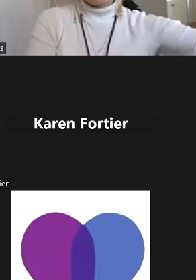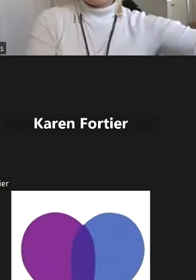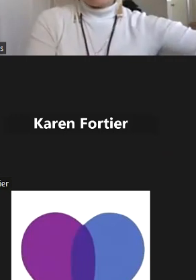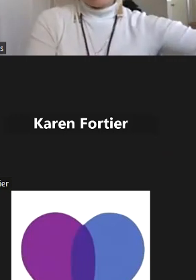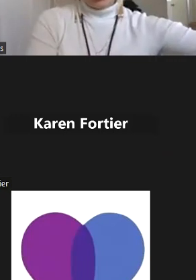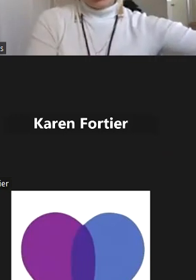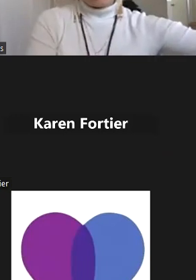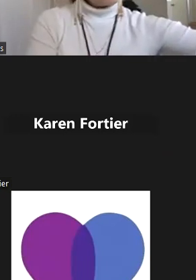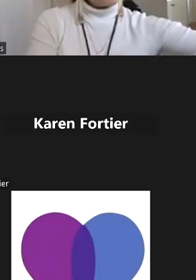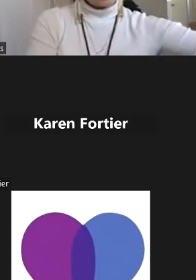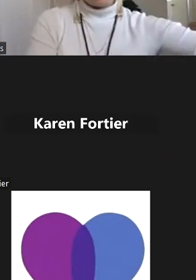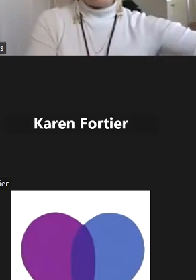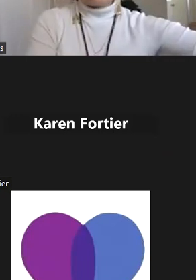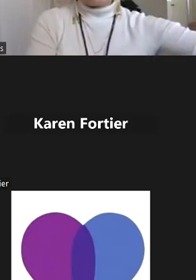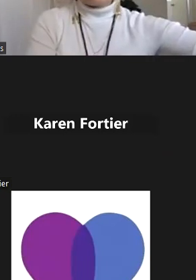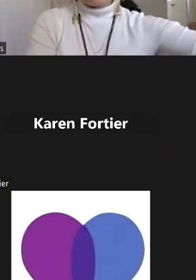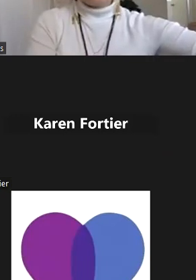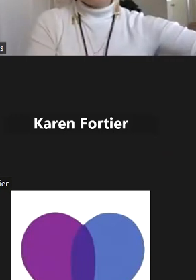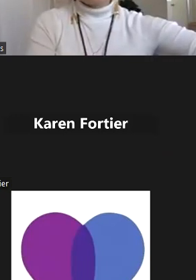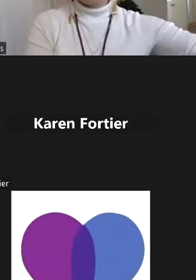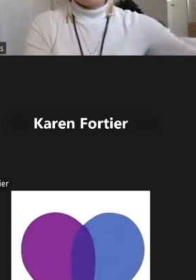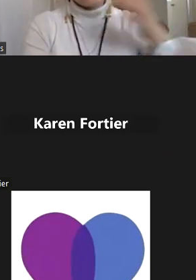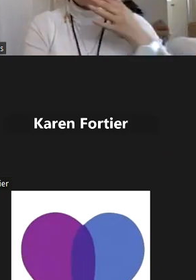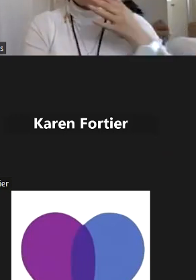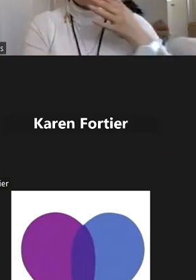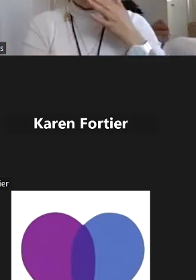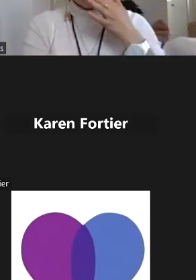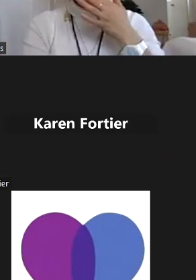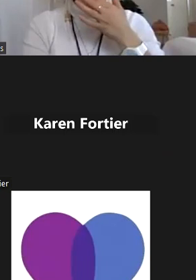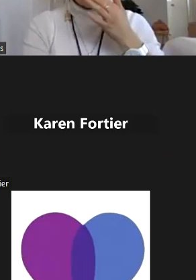specifically for the spray. So it's helpful Brandy for you to